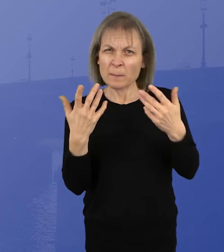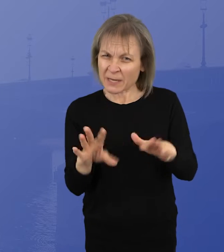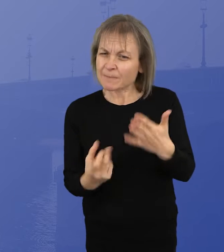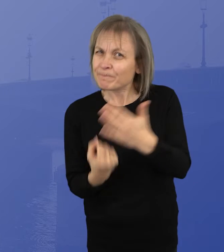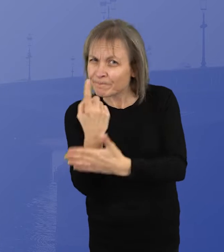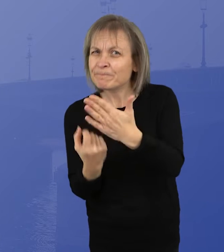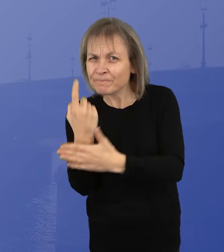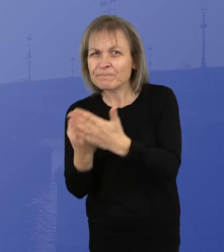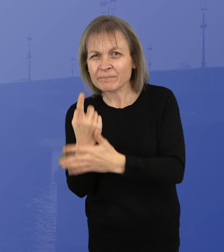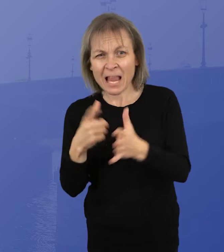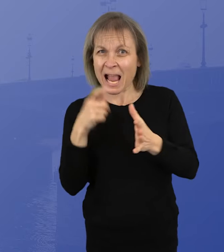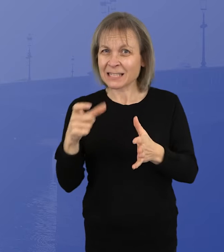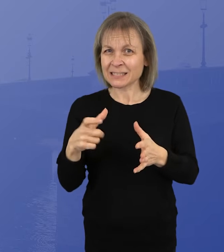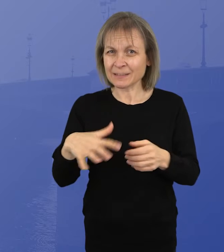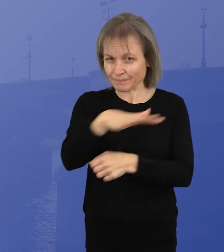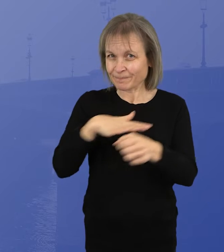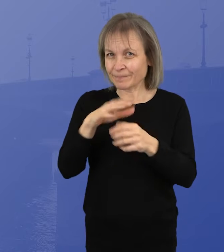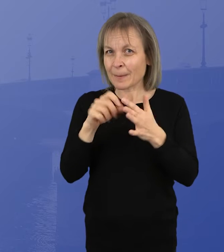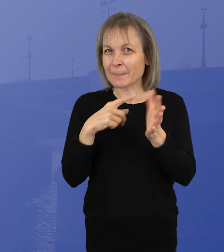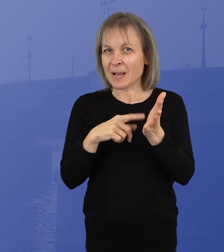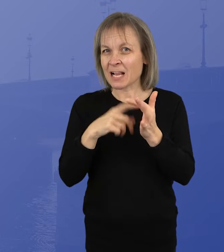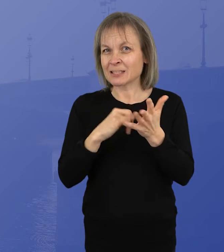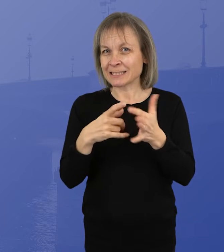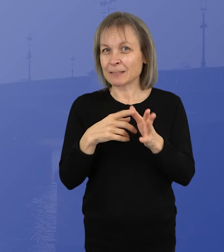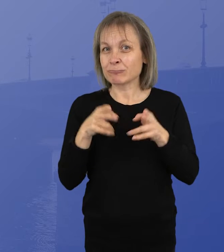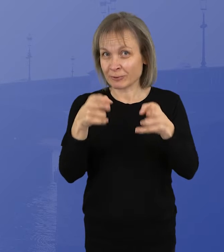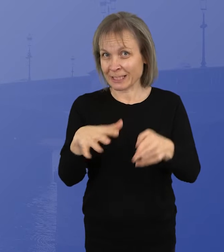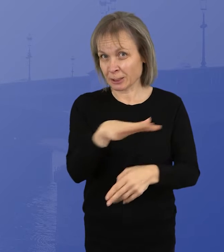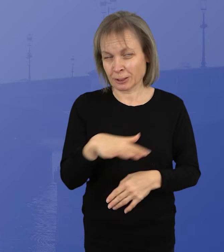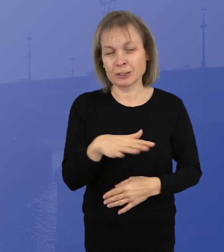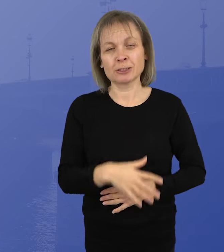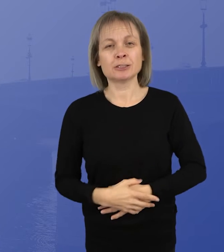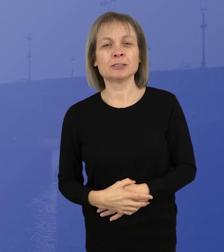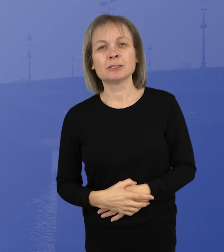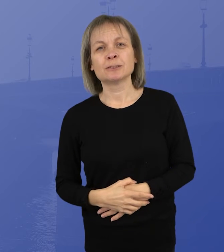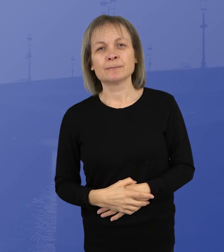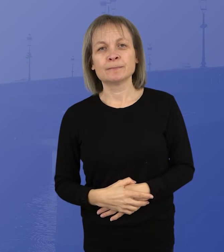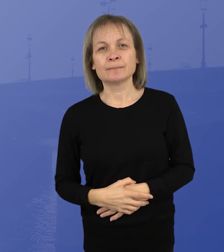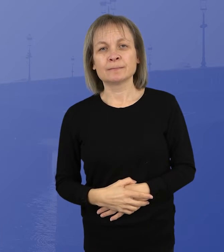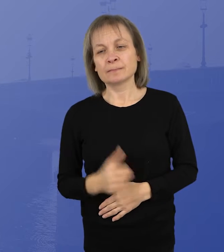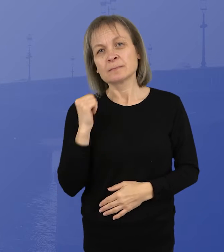and there were a number of accidents in around Battersea Bridge.